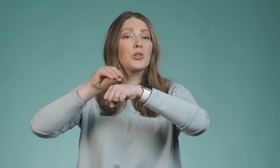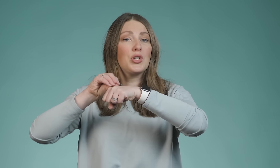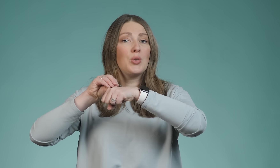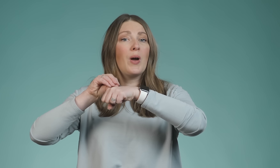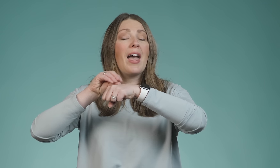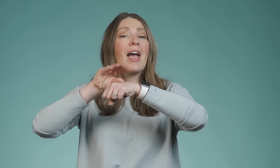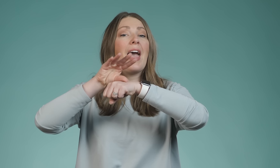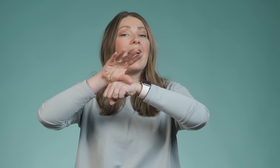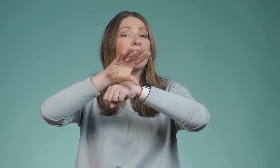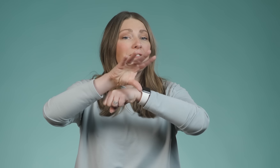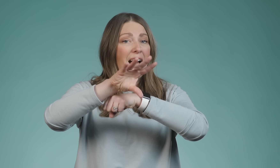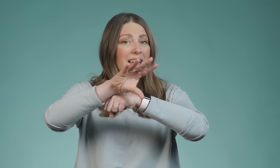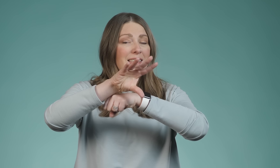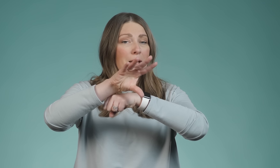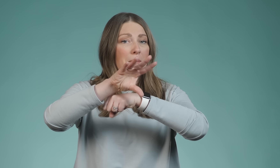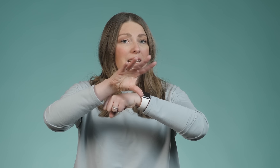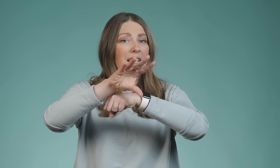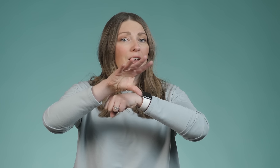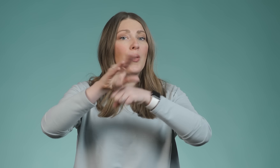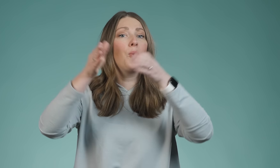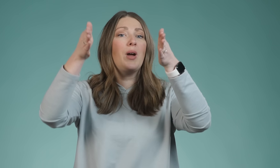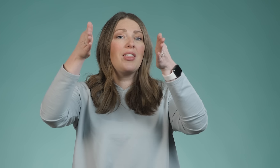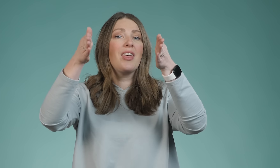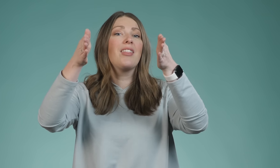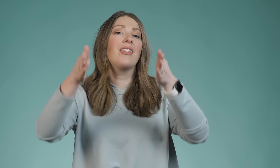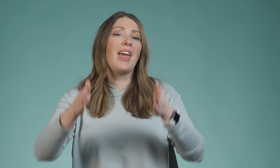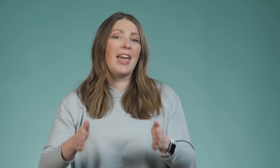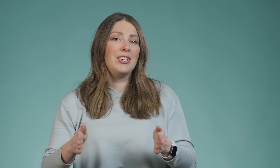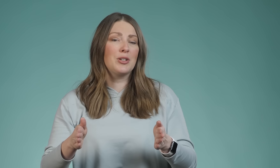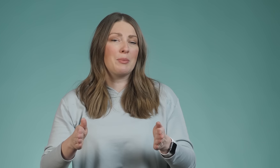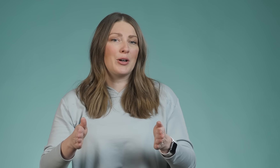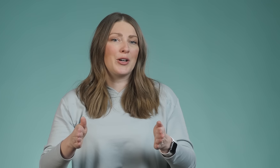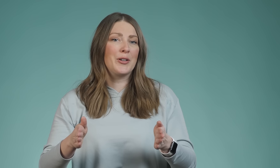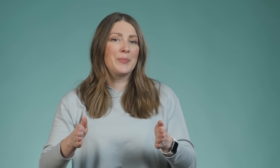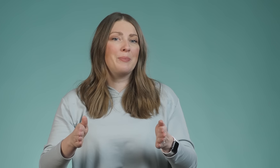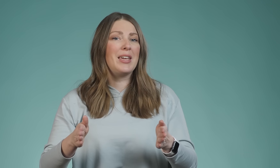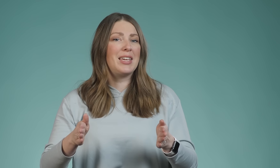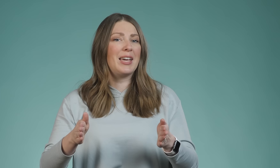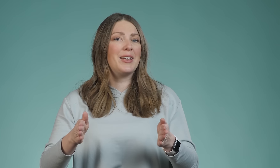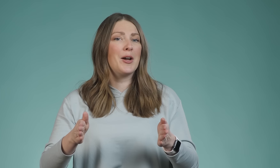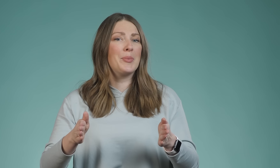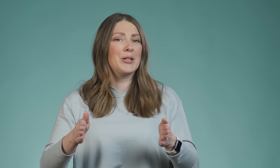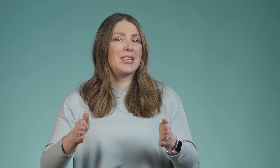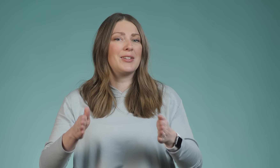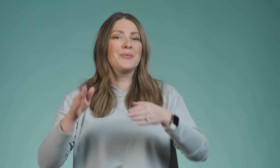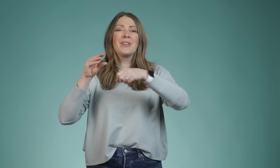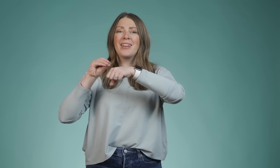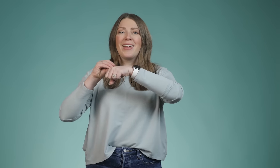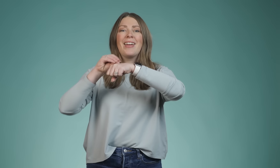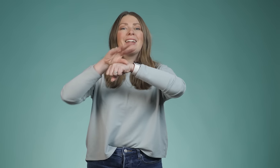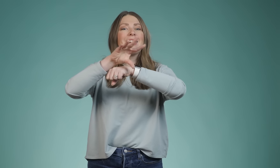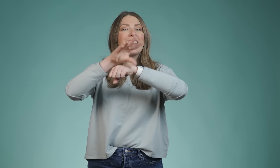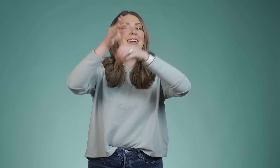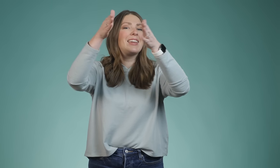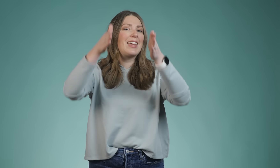Or to advise somebody with the agent marker. Making it a person.